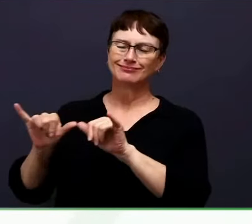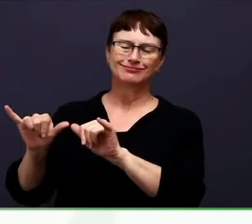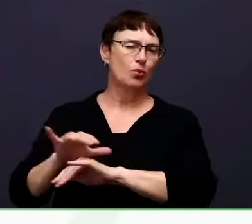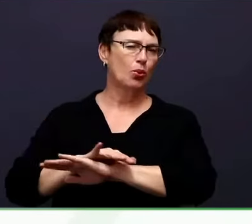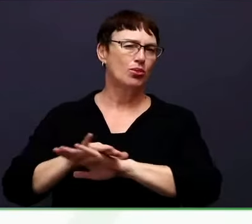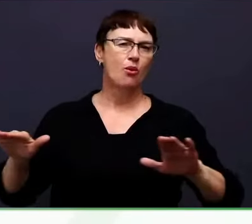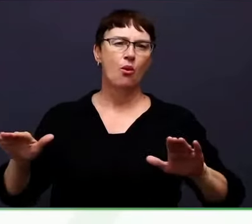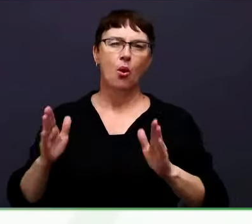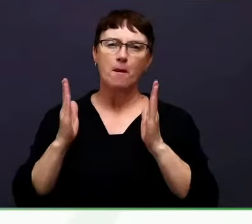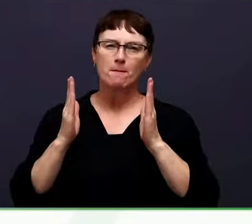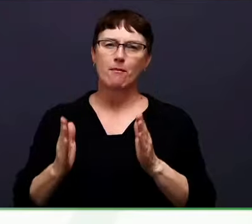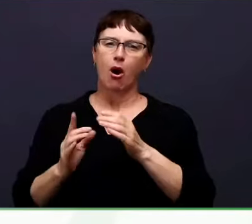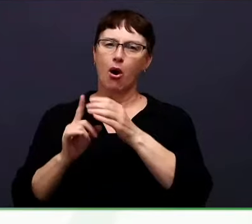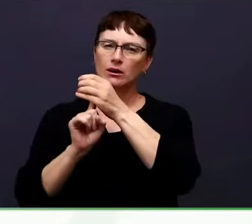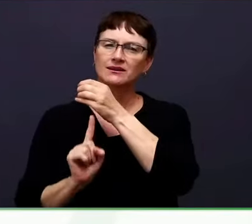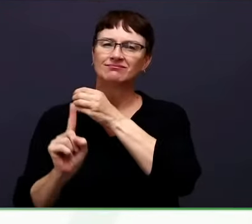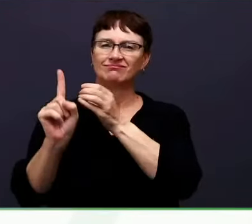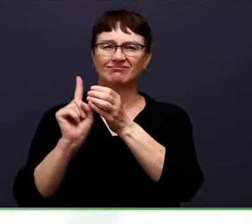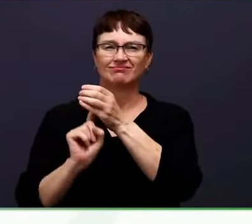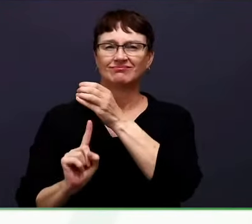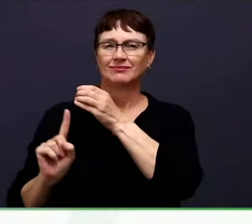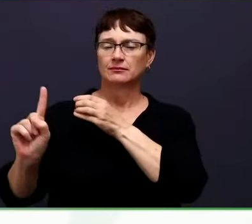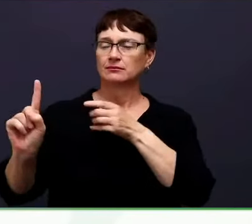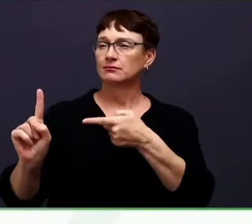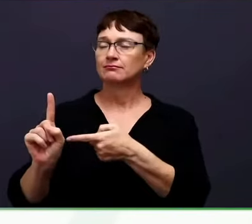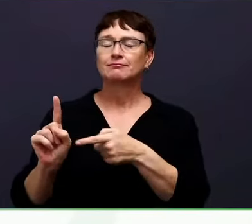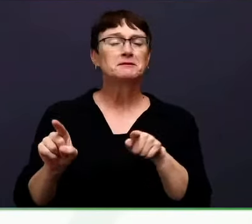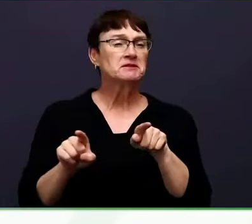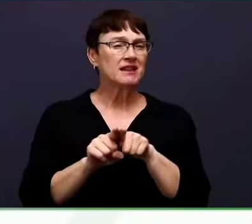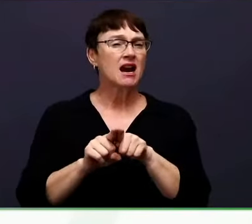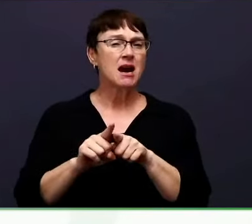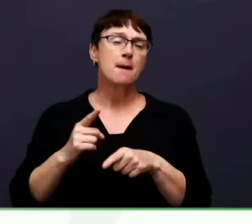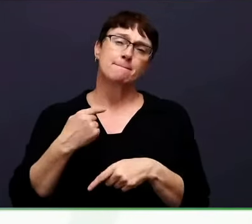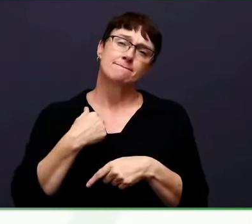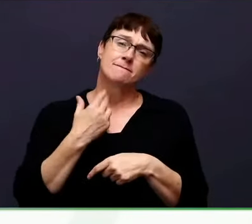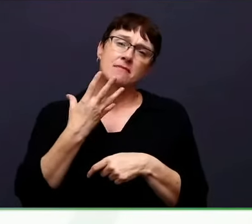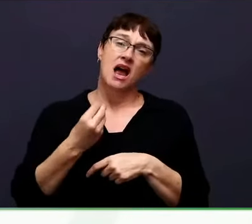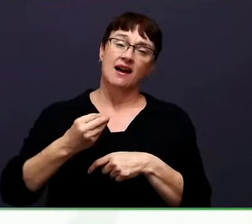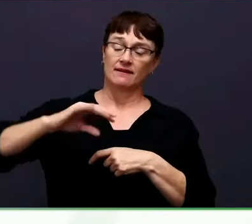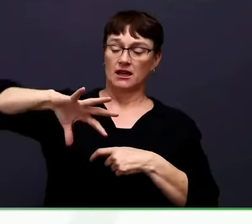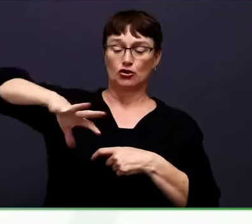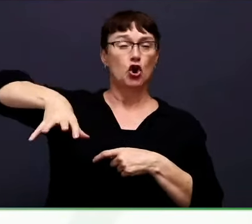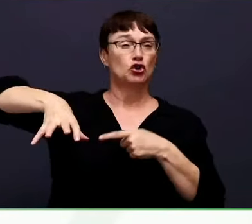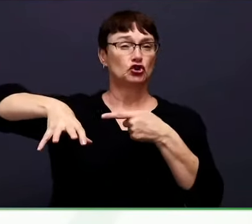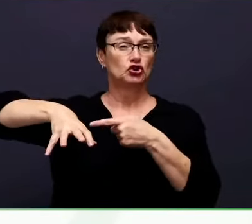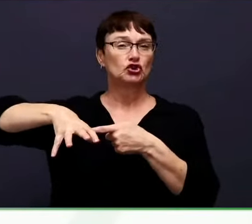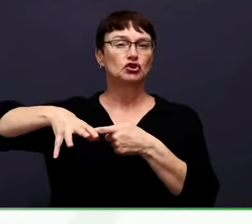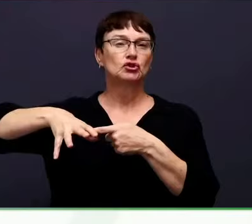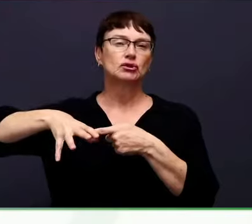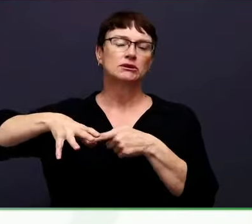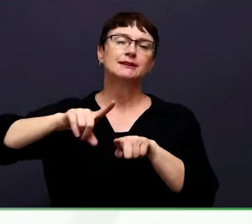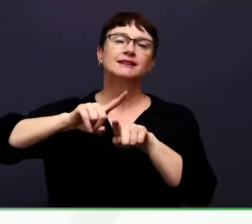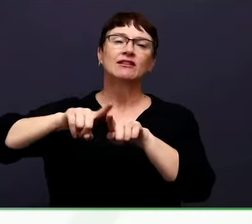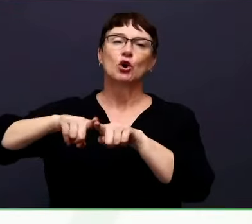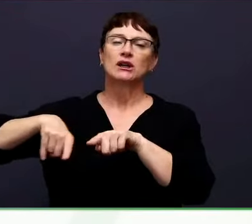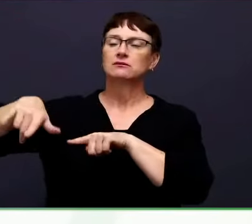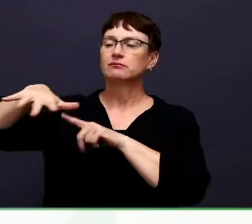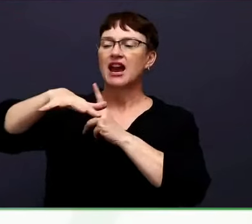Of course we have needs and we really want to see that each year